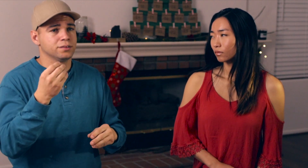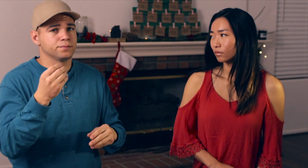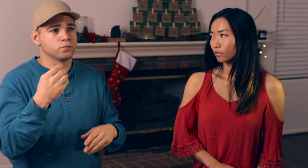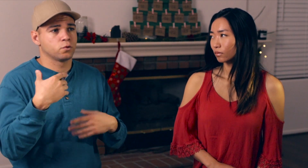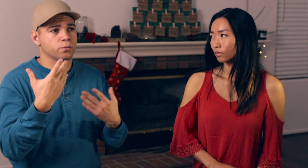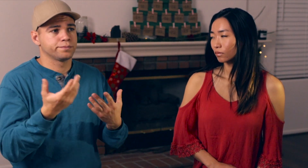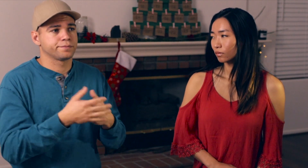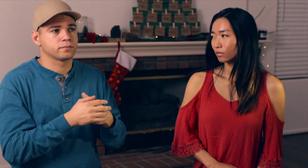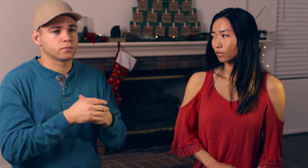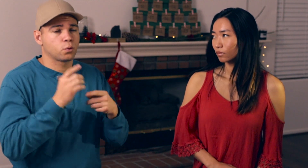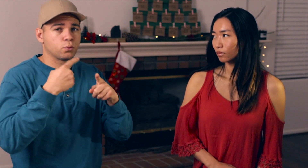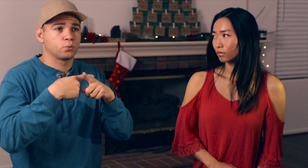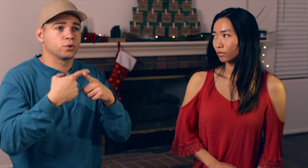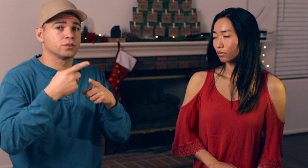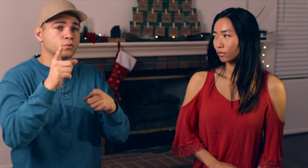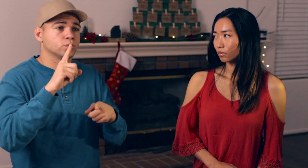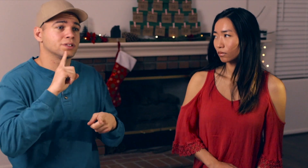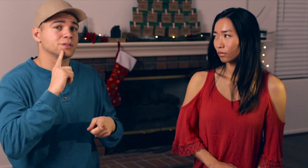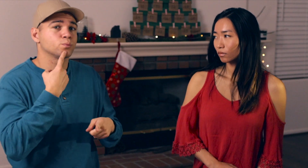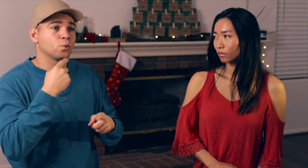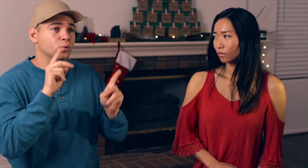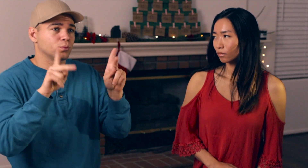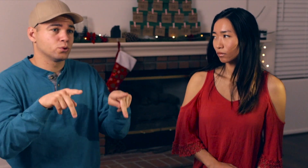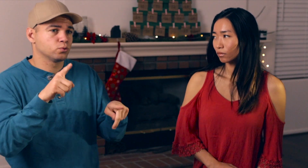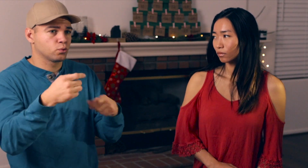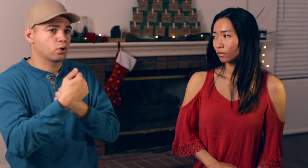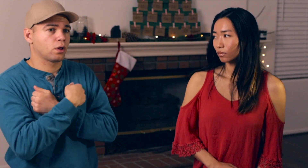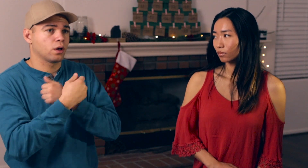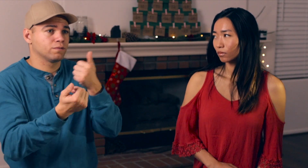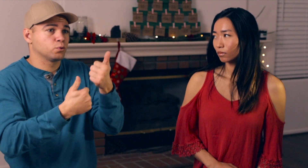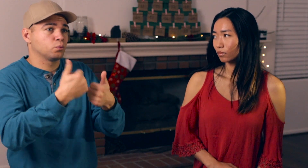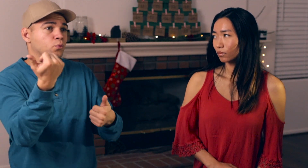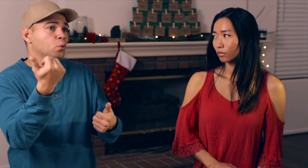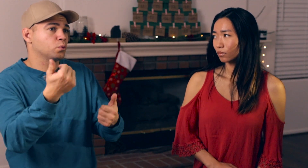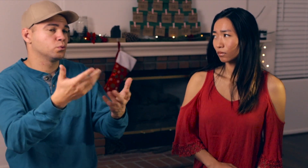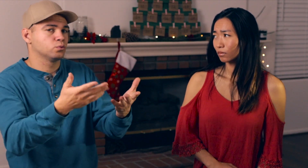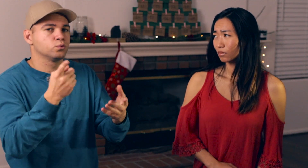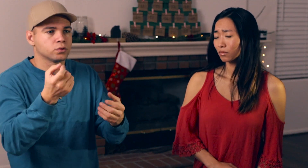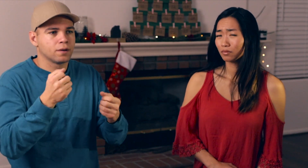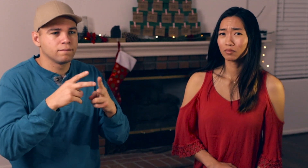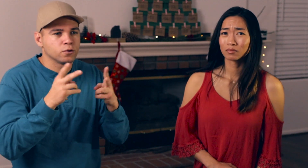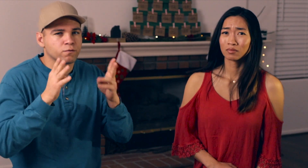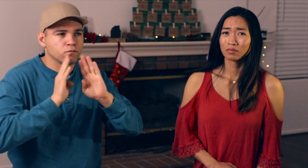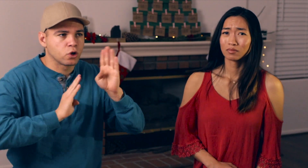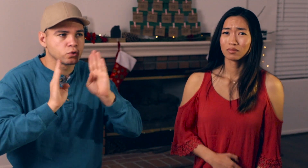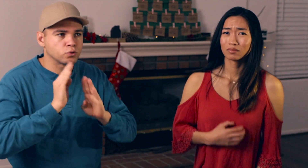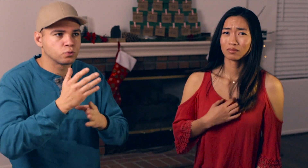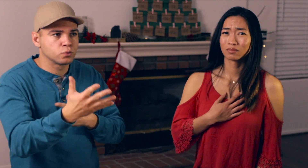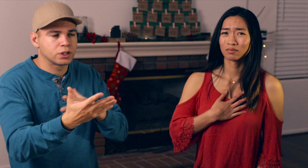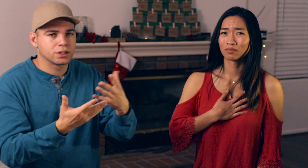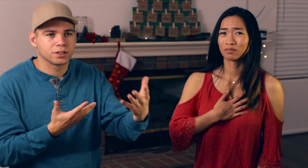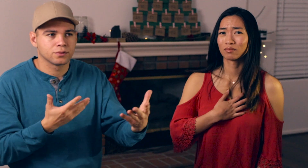and when you disappoint the person that you love the most, you get very frustrated